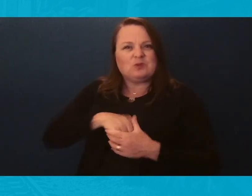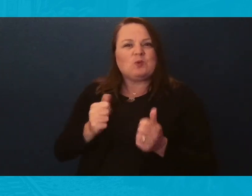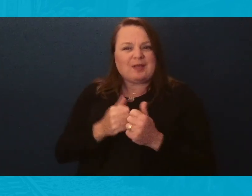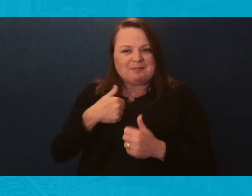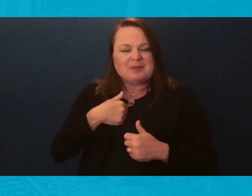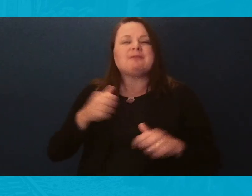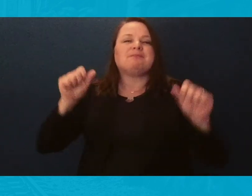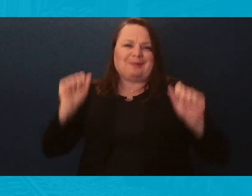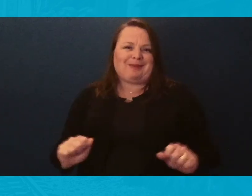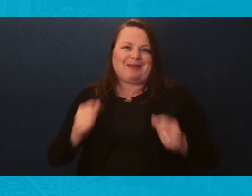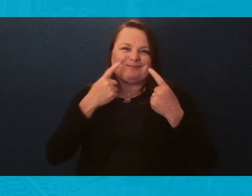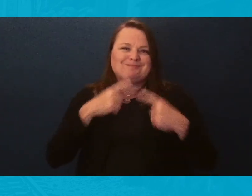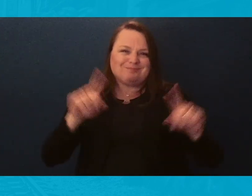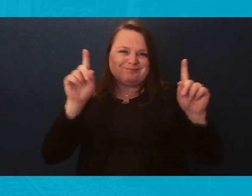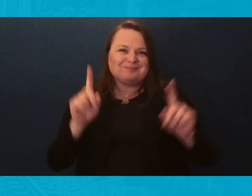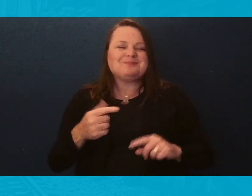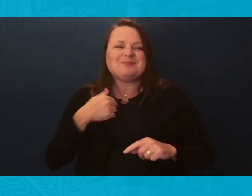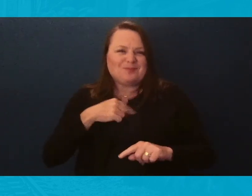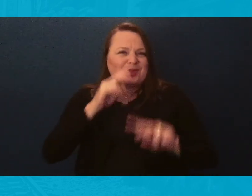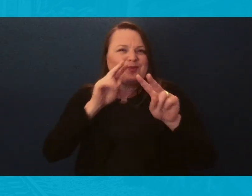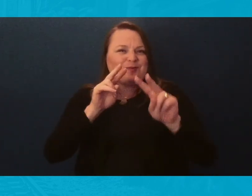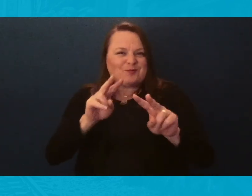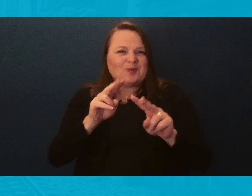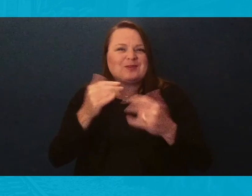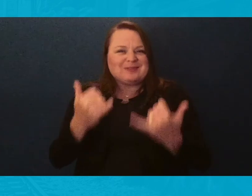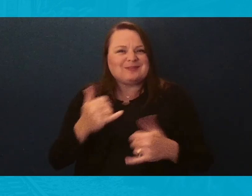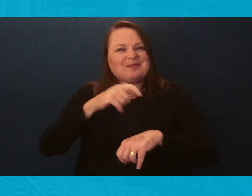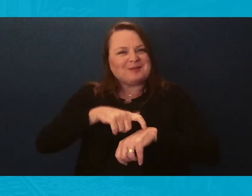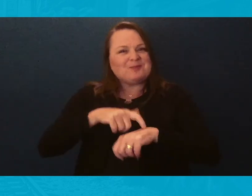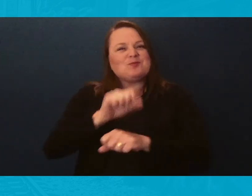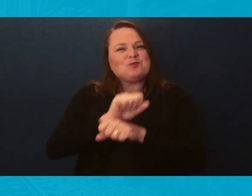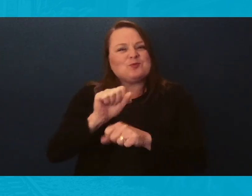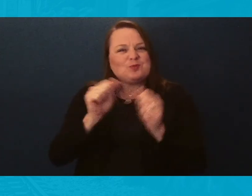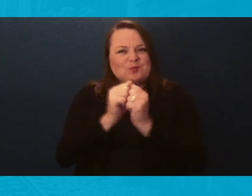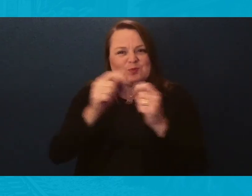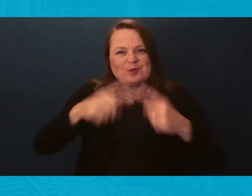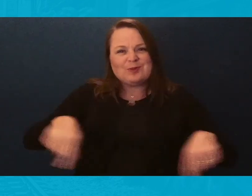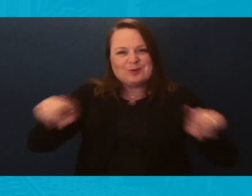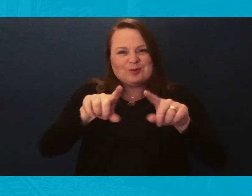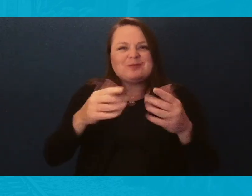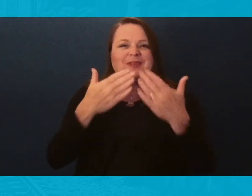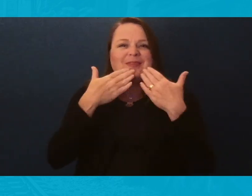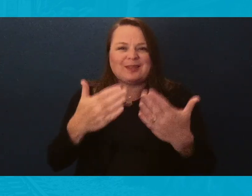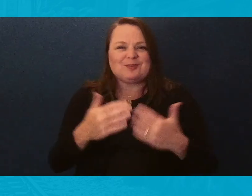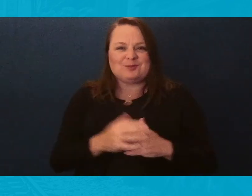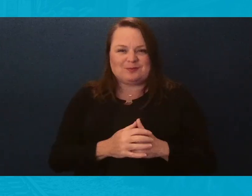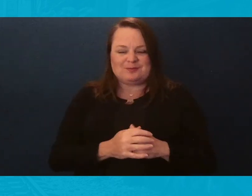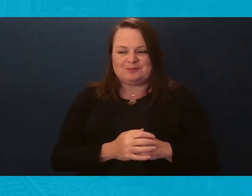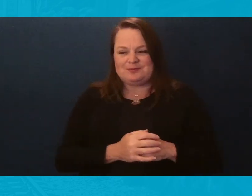and within me, can I do that. So thank you for this opportunity, and I look forward to working together with you.